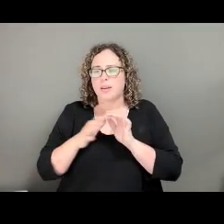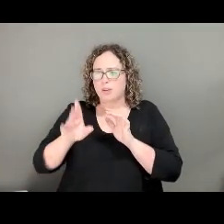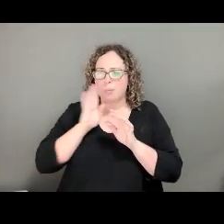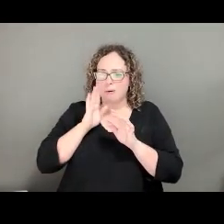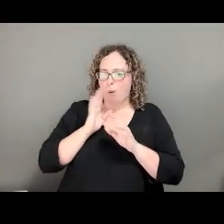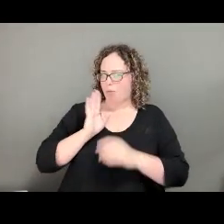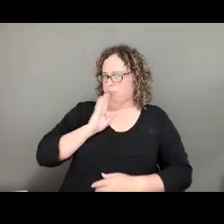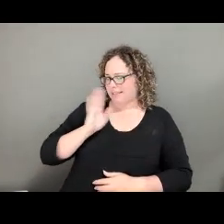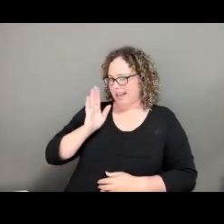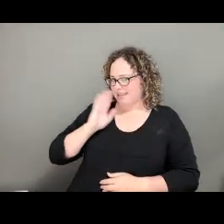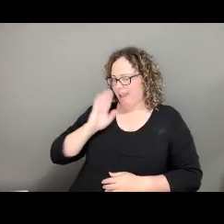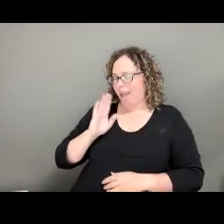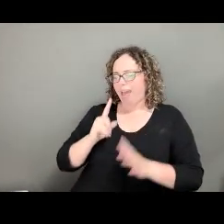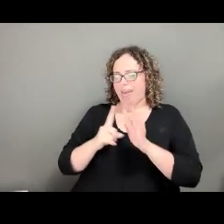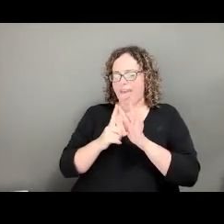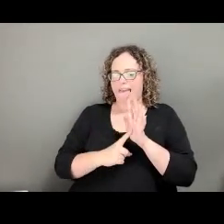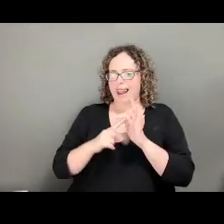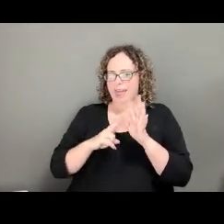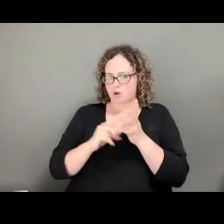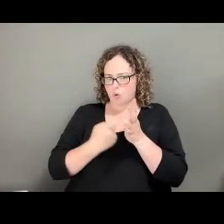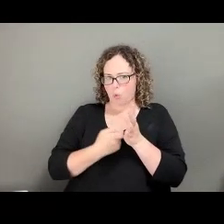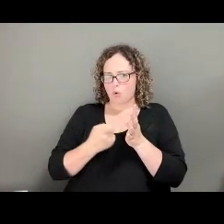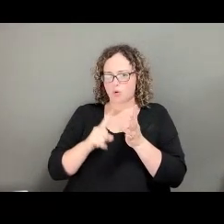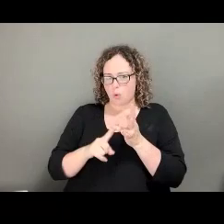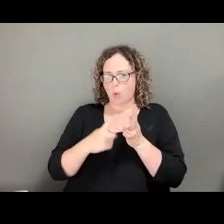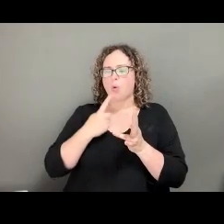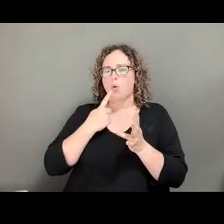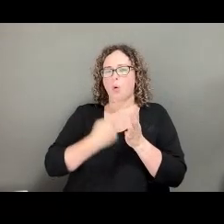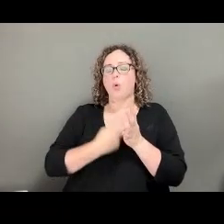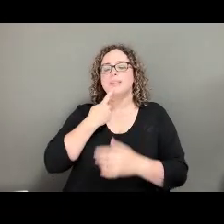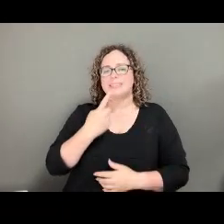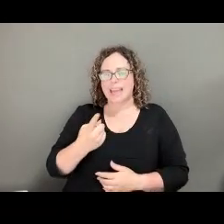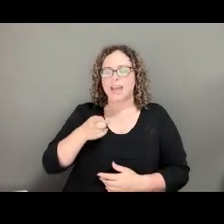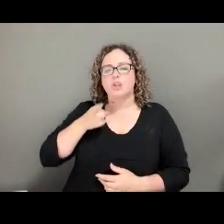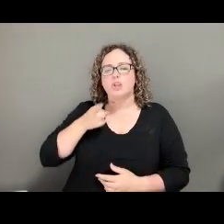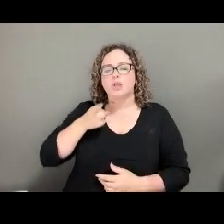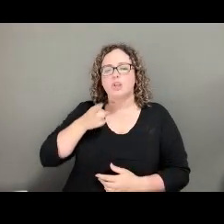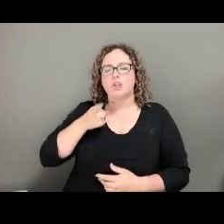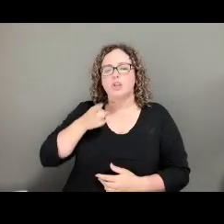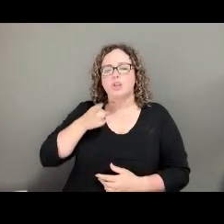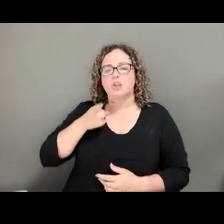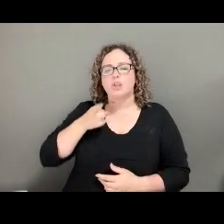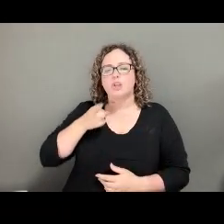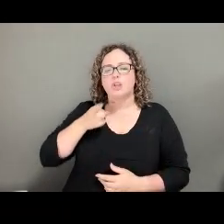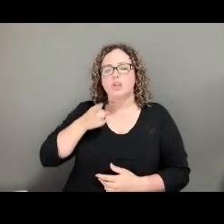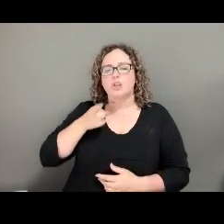is in terms of taste, quite sensory seeking. The crunch,